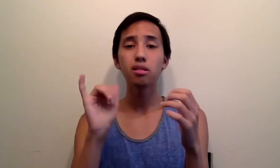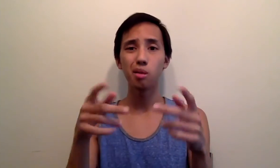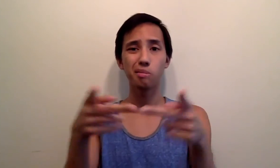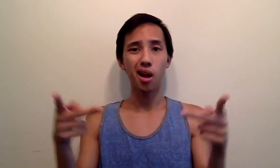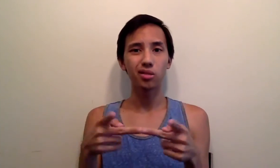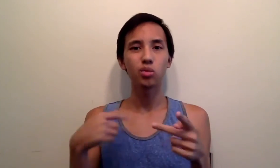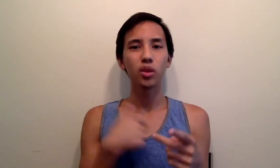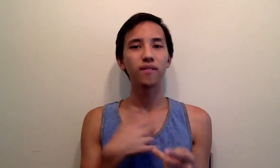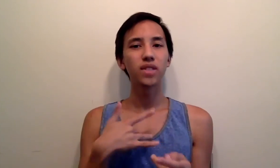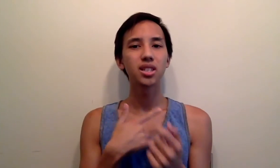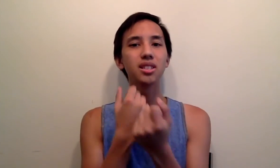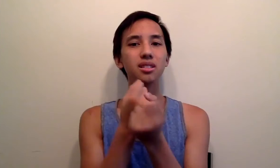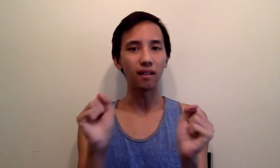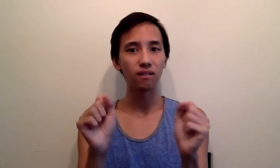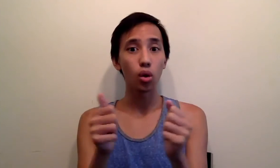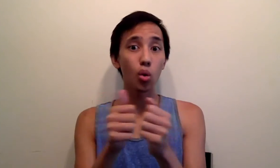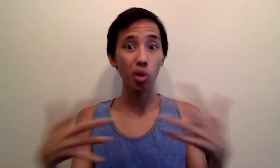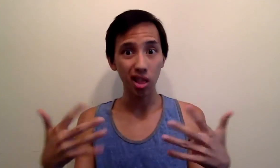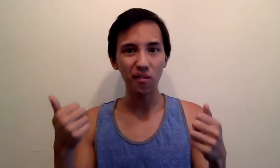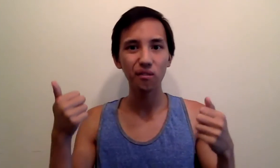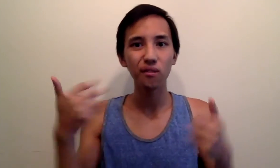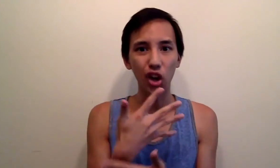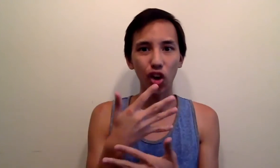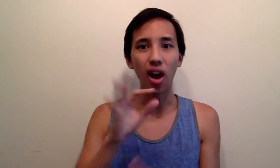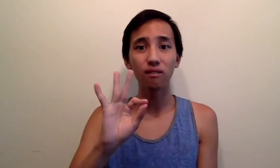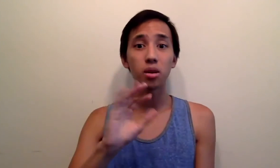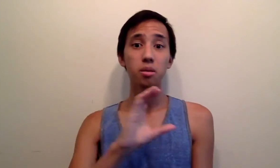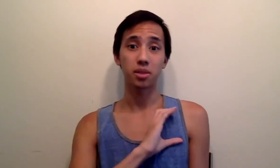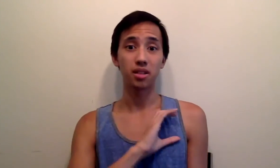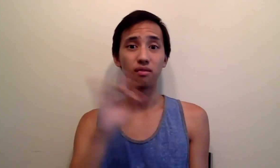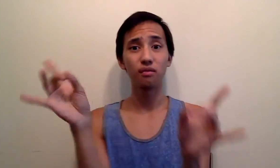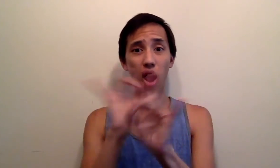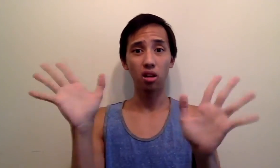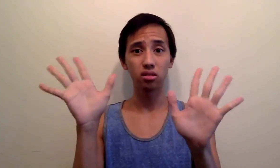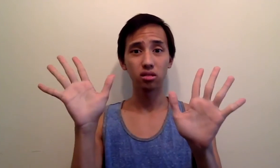is a place where all Americans can live without fear of police violence.